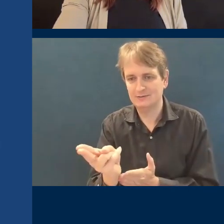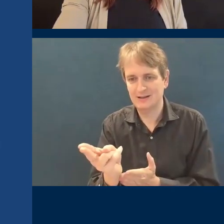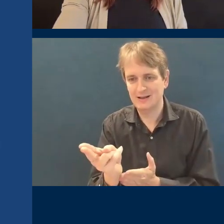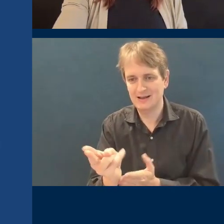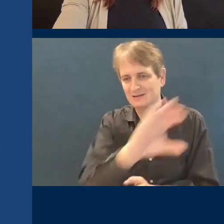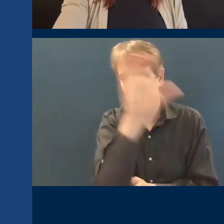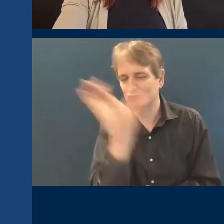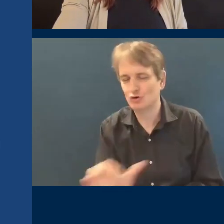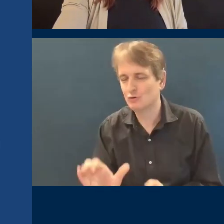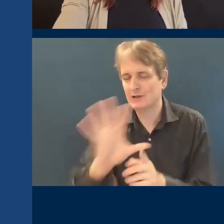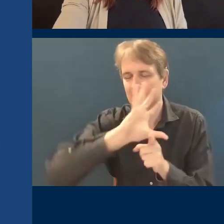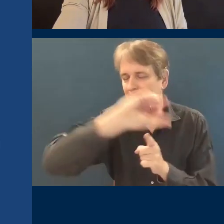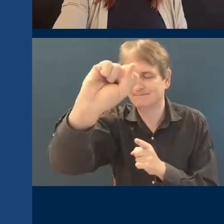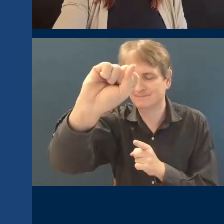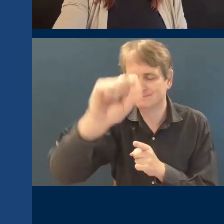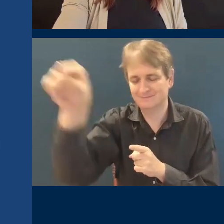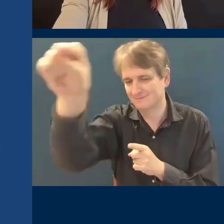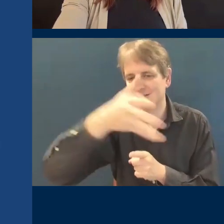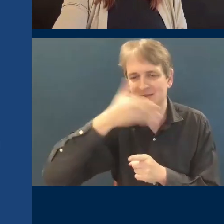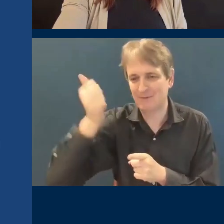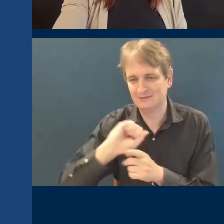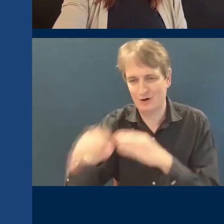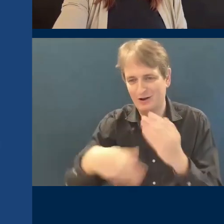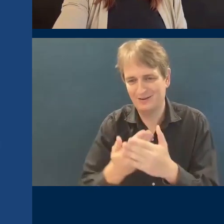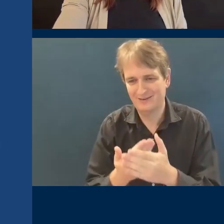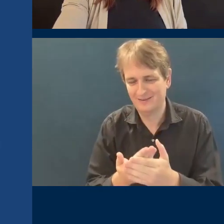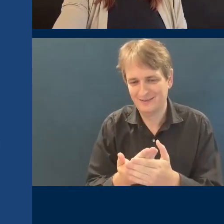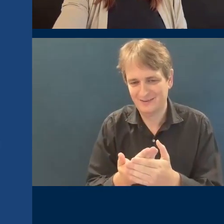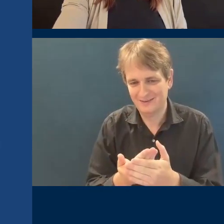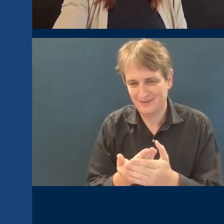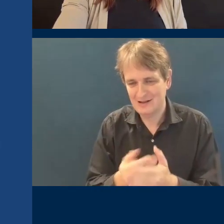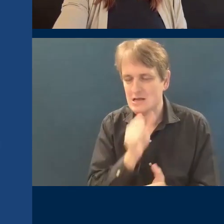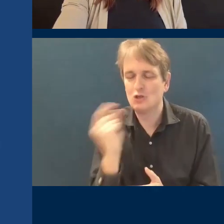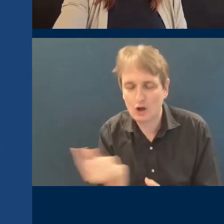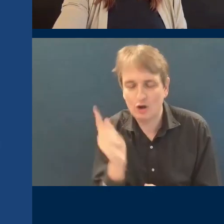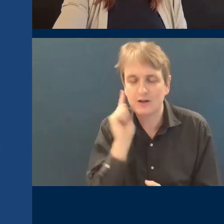And honestly, Zoom is far in a way, the best of all of these.